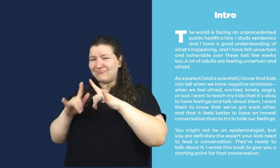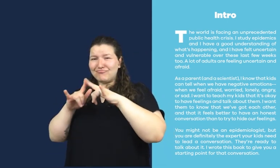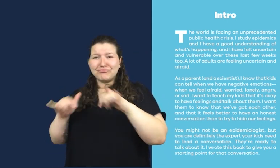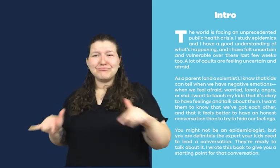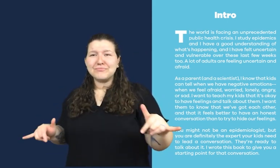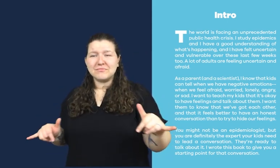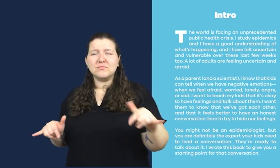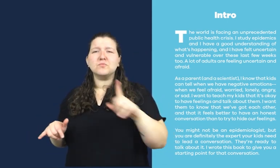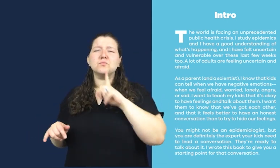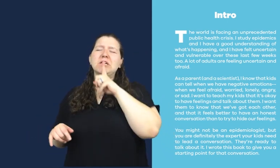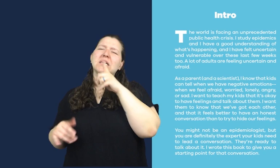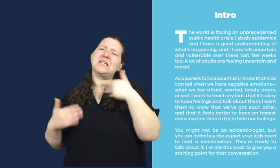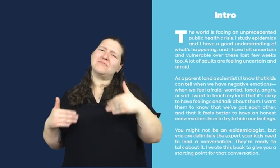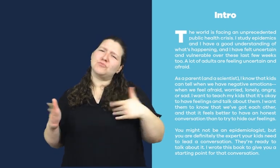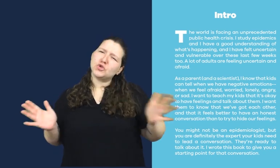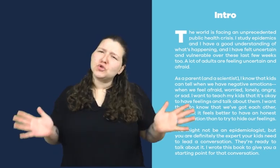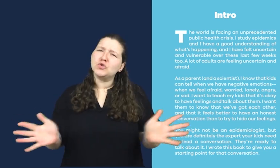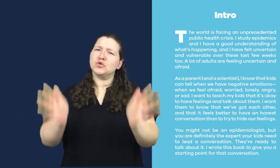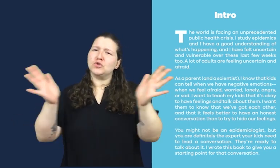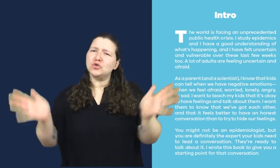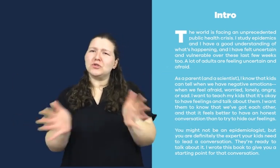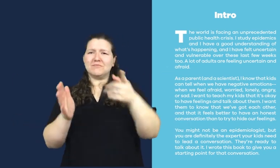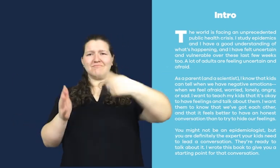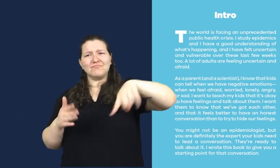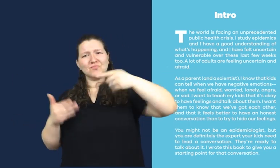and they need you to lead a conversation.